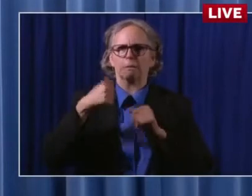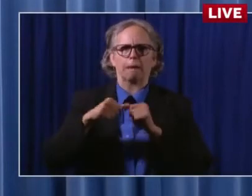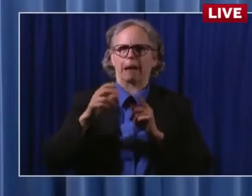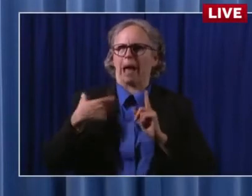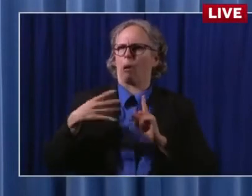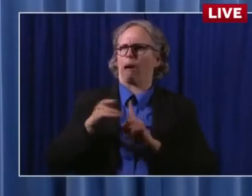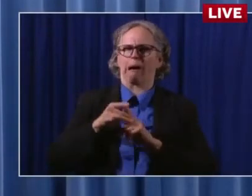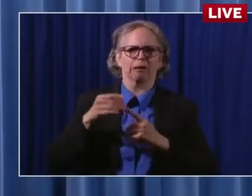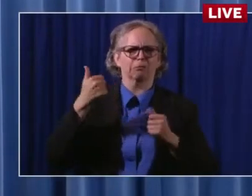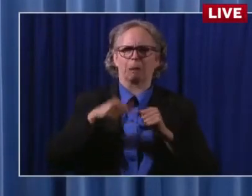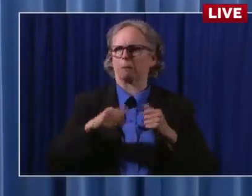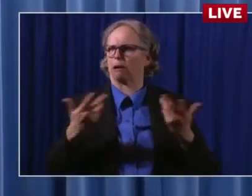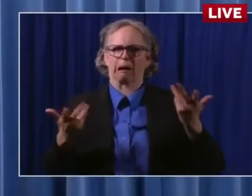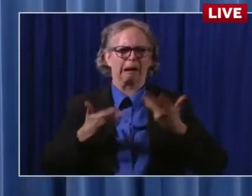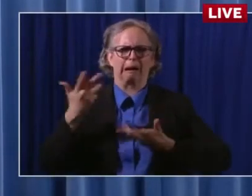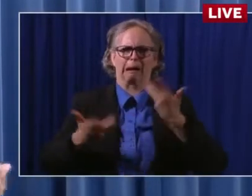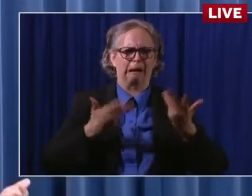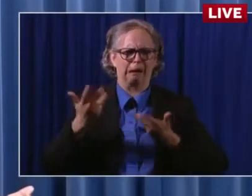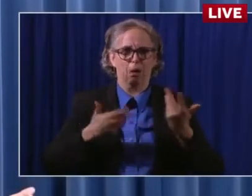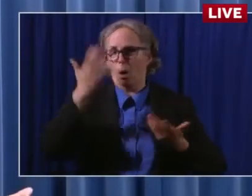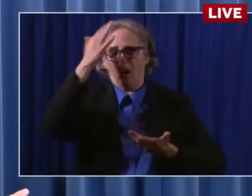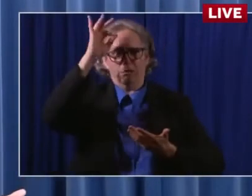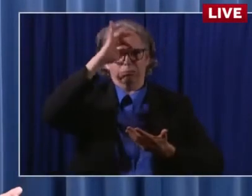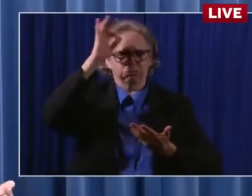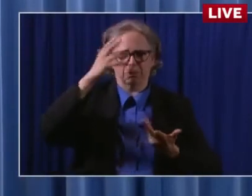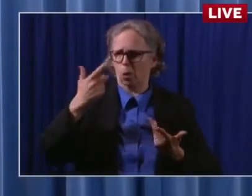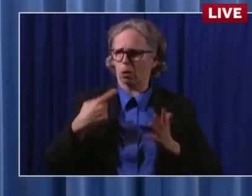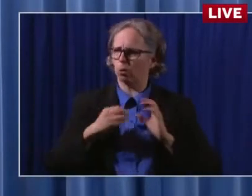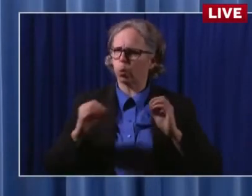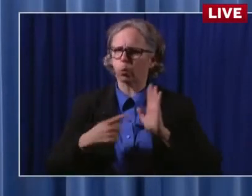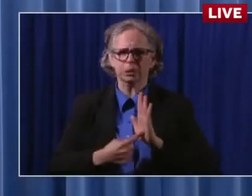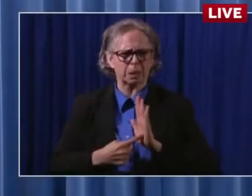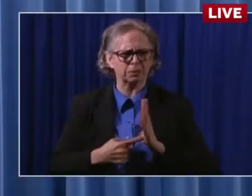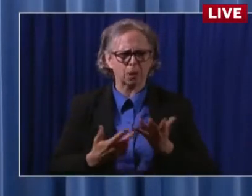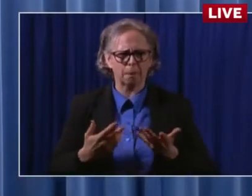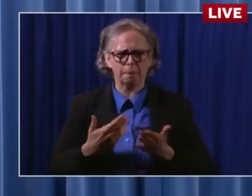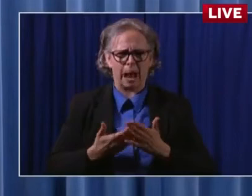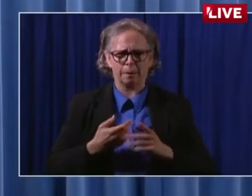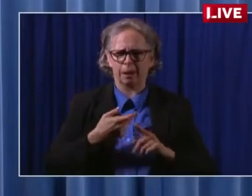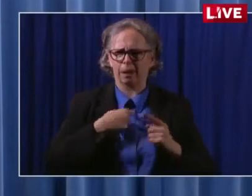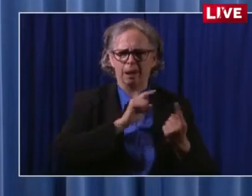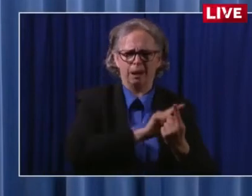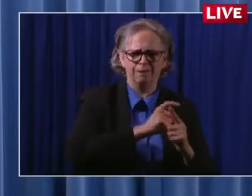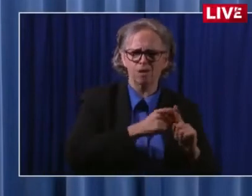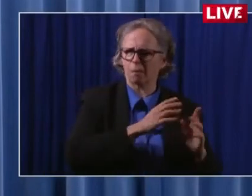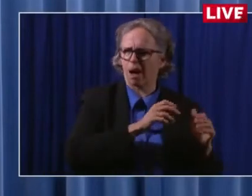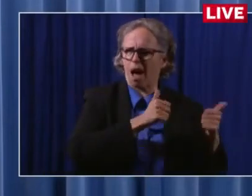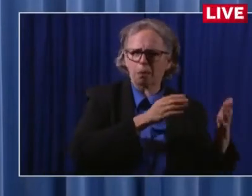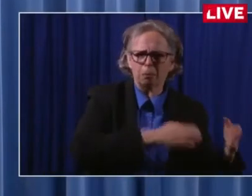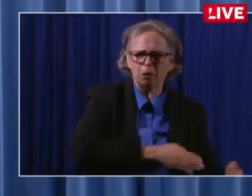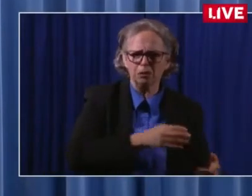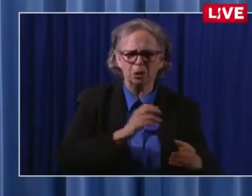MAY JUST GETTING INFECTED MAY HAVE BEEN. THERE ARE SOME CASES WHERE PEOPLE JUST DO NOT KNOW WERE THEY GOT IT BECAUSE YOU HAVE PEOPLE WITH NO SYMPTOMS.